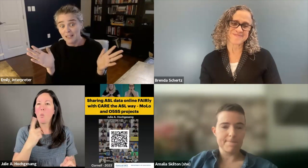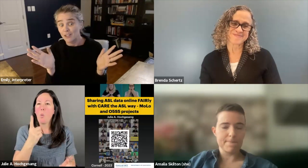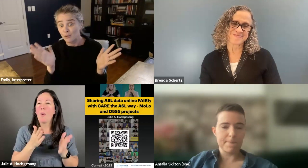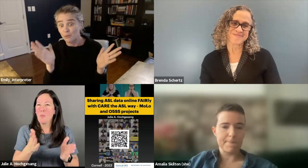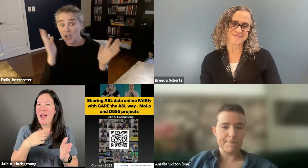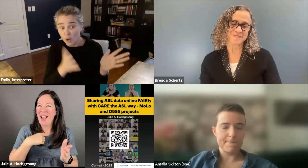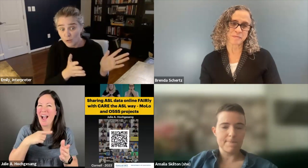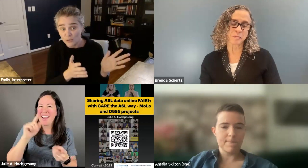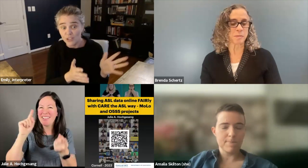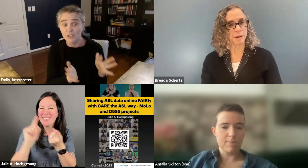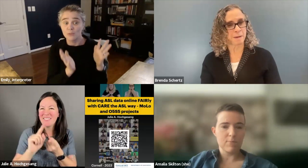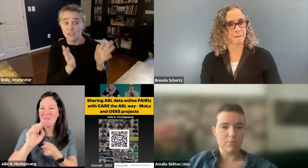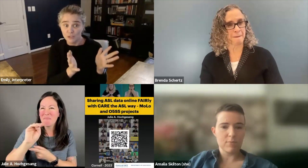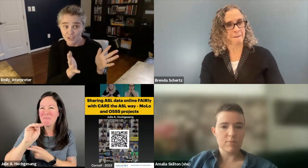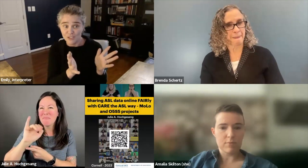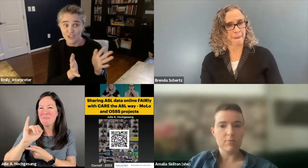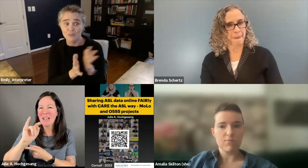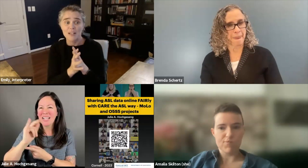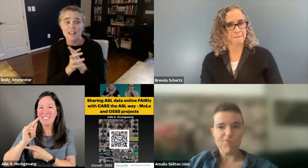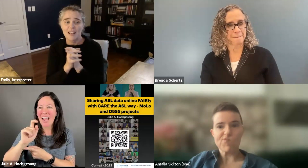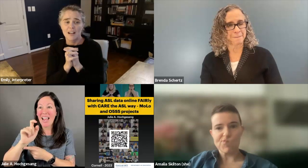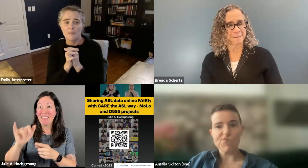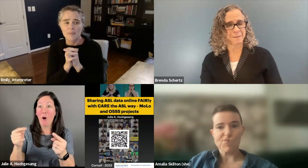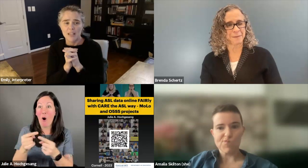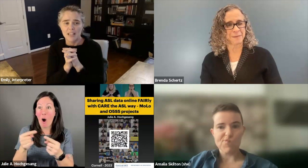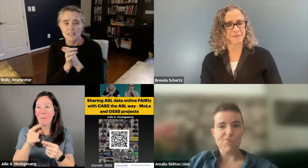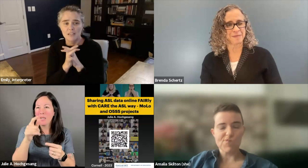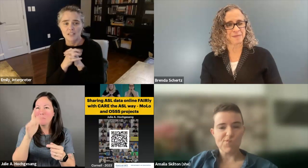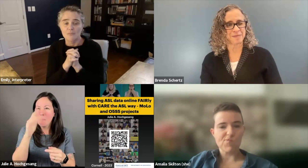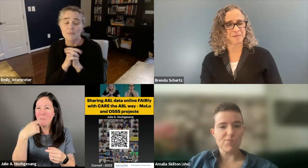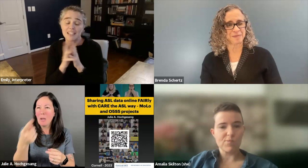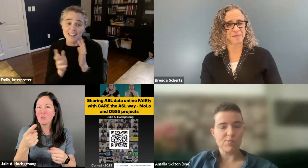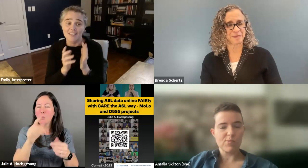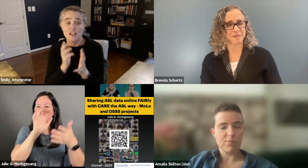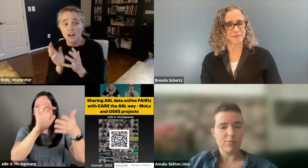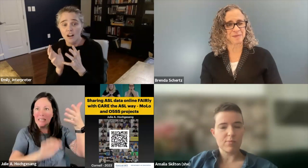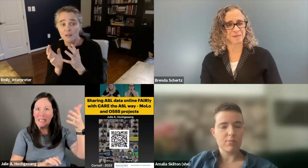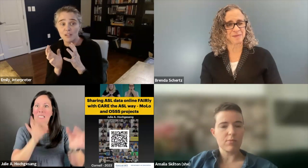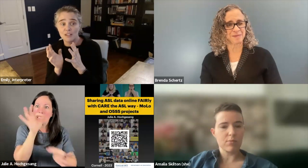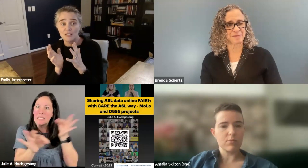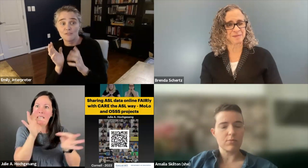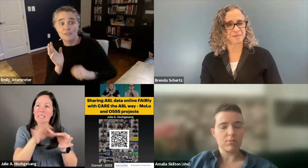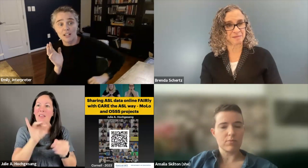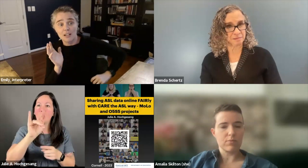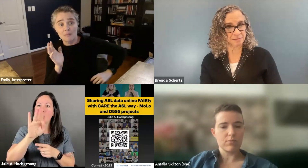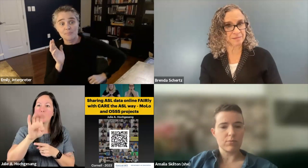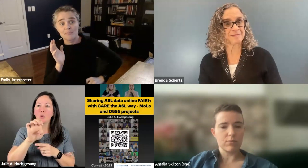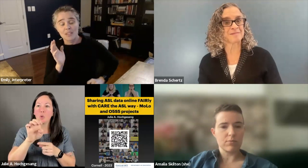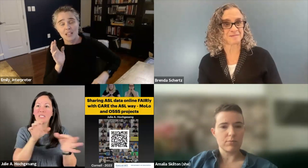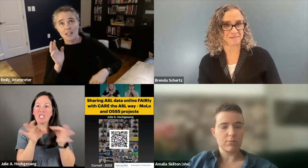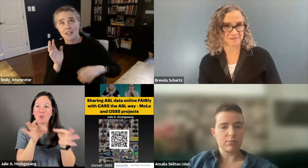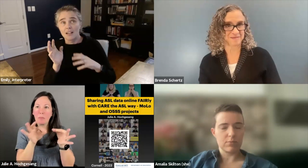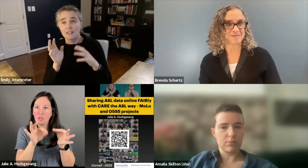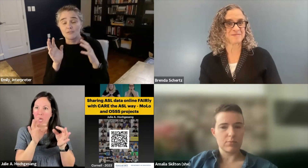you know we know YouTube we use YouTube and to mitigate the harm of of